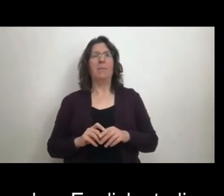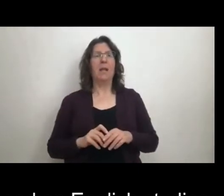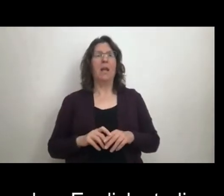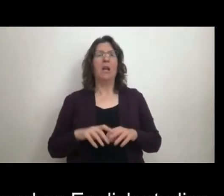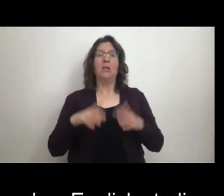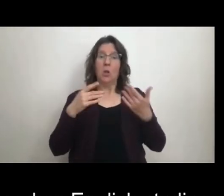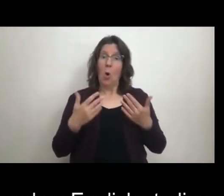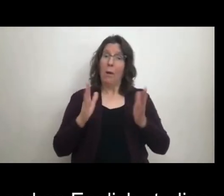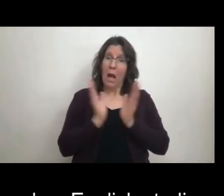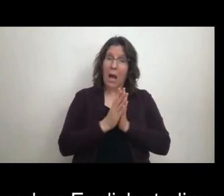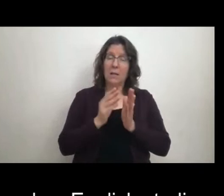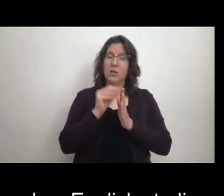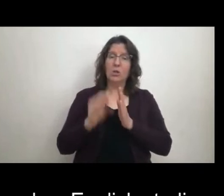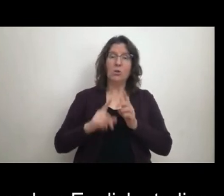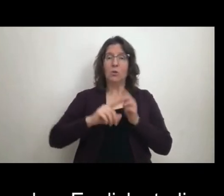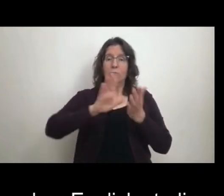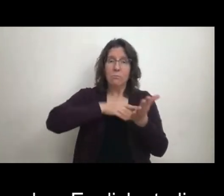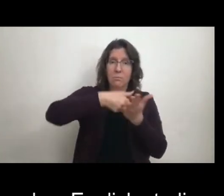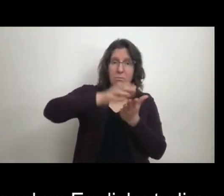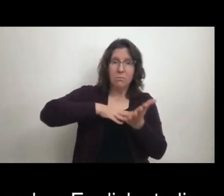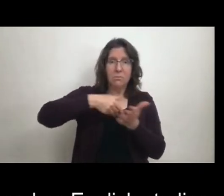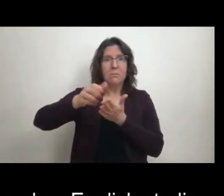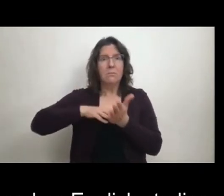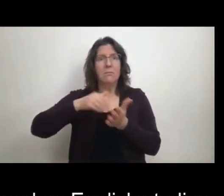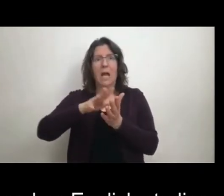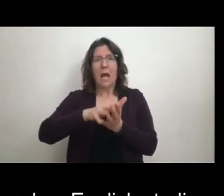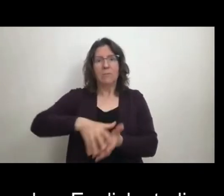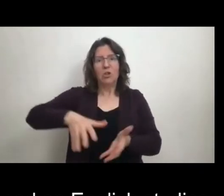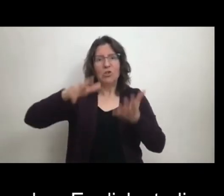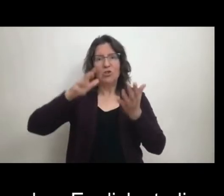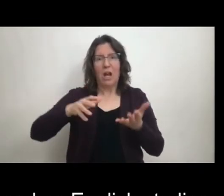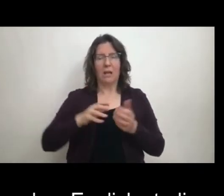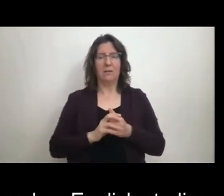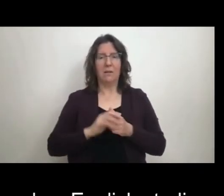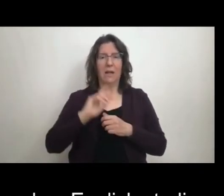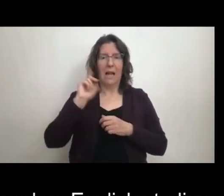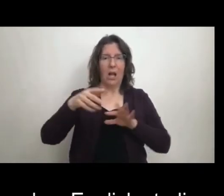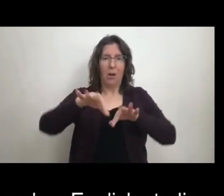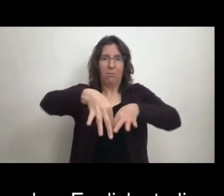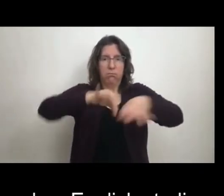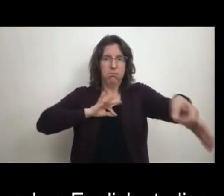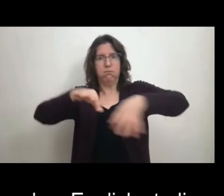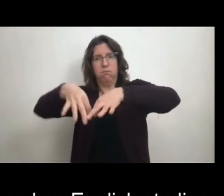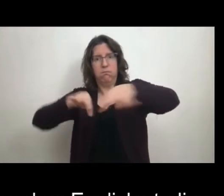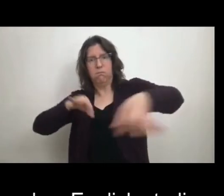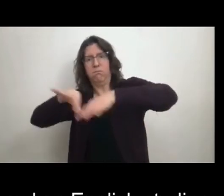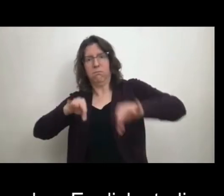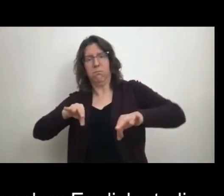I asked the students to create an abstract painting. And then they had to tear it into pieces!